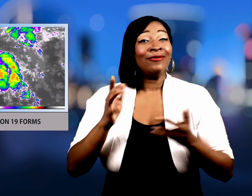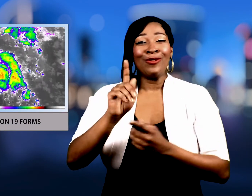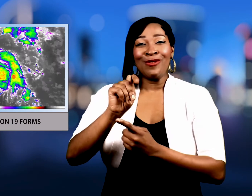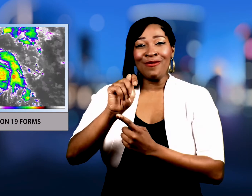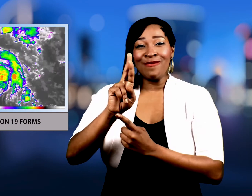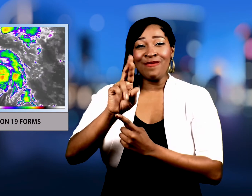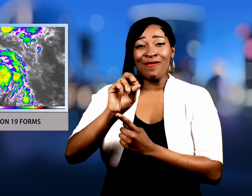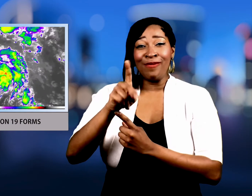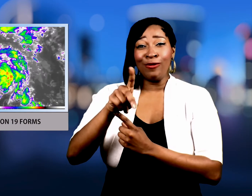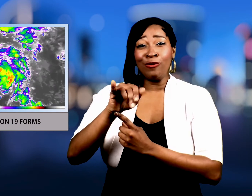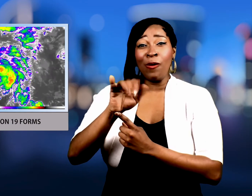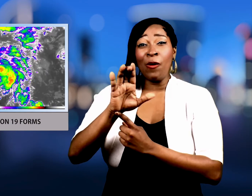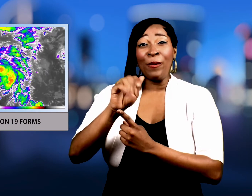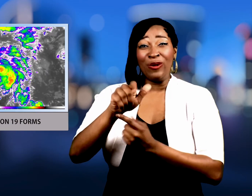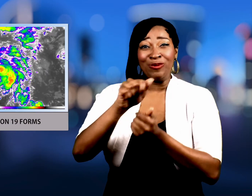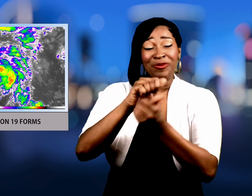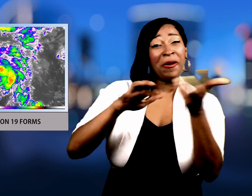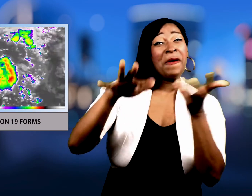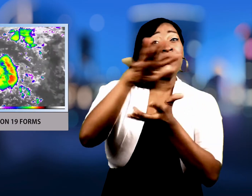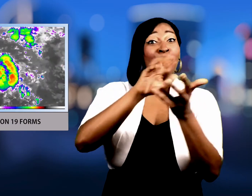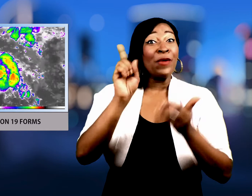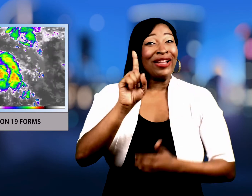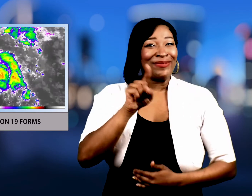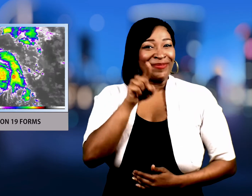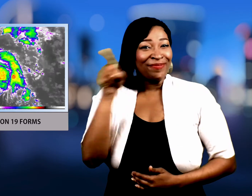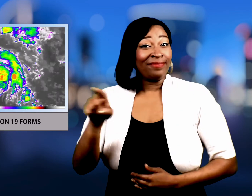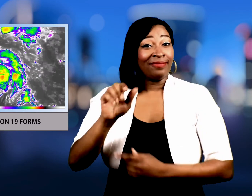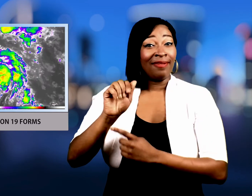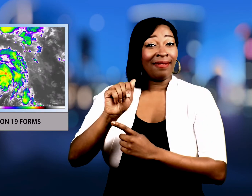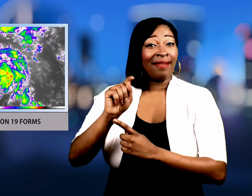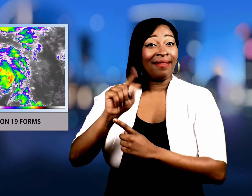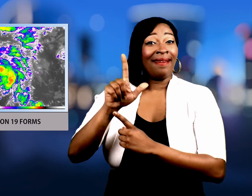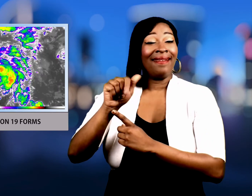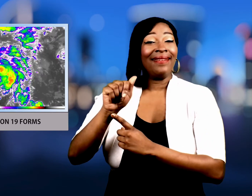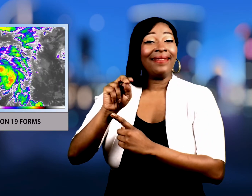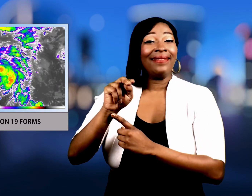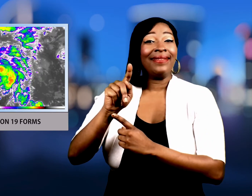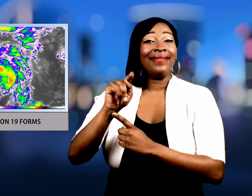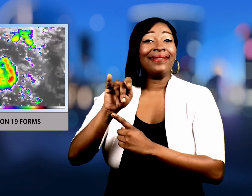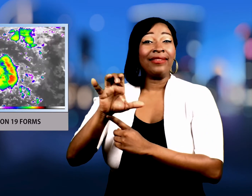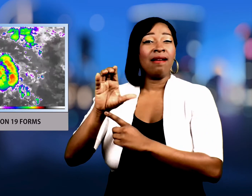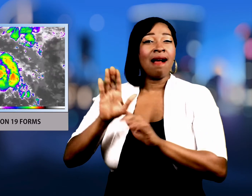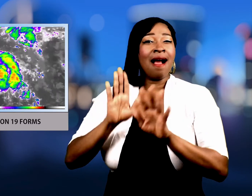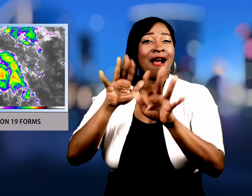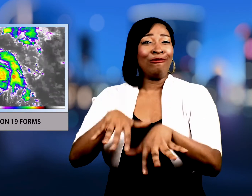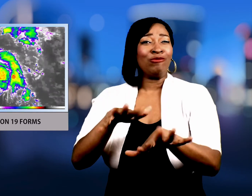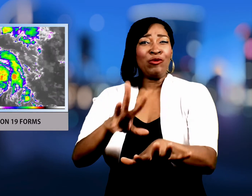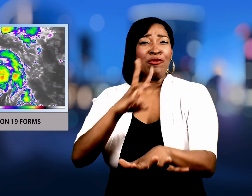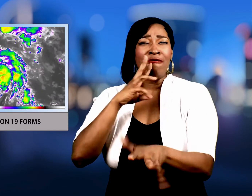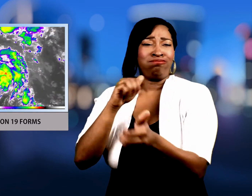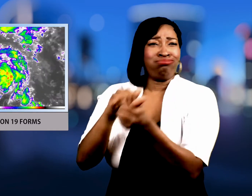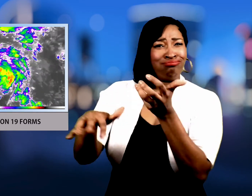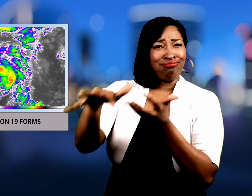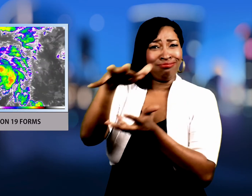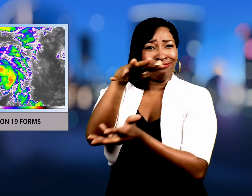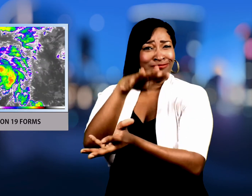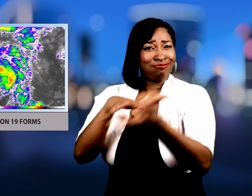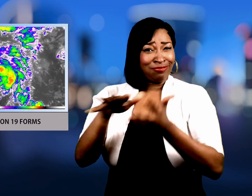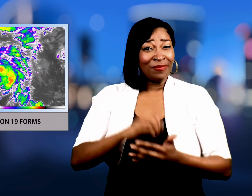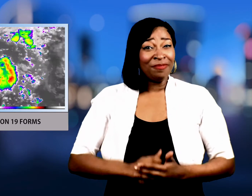is now churning in the Atlantic Ocean.